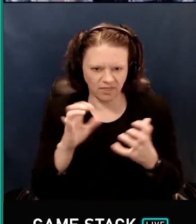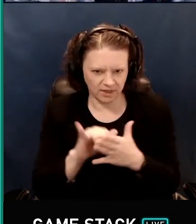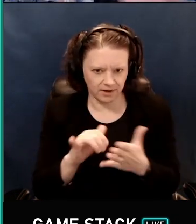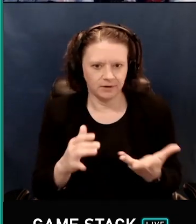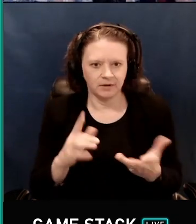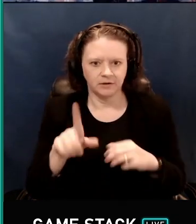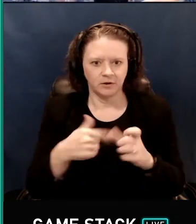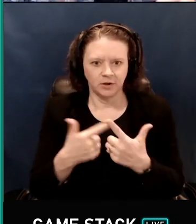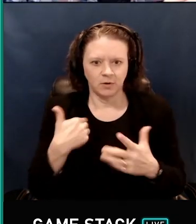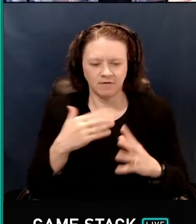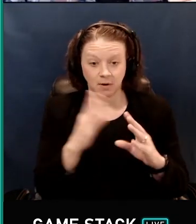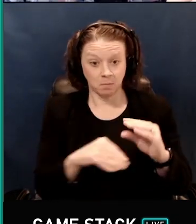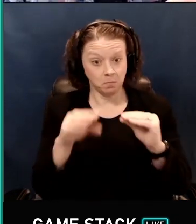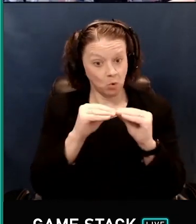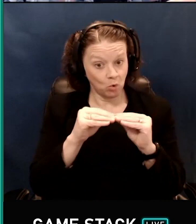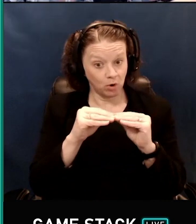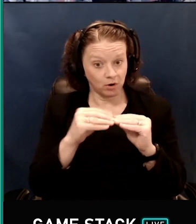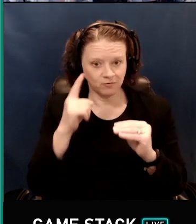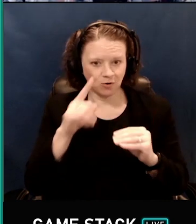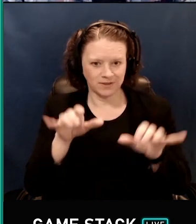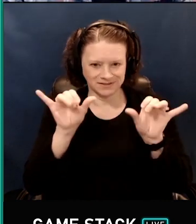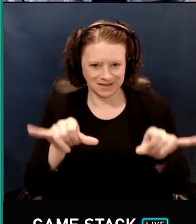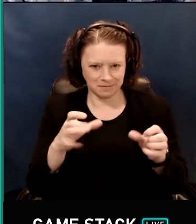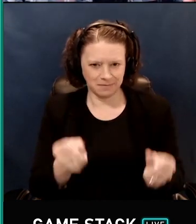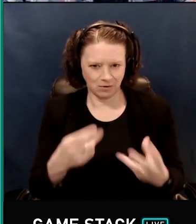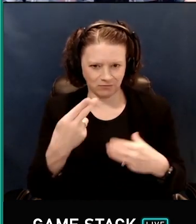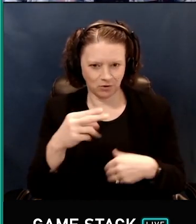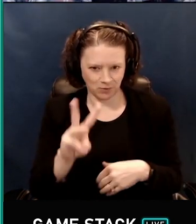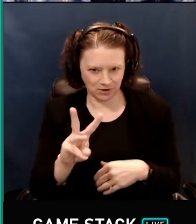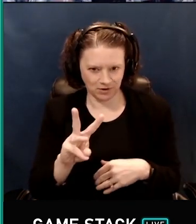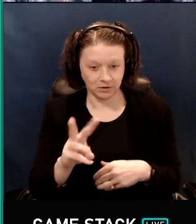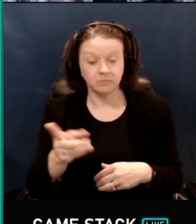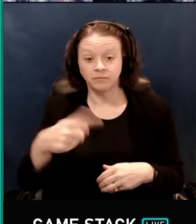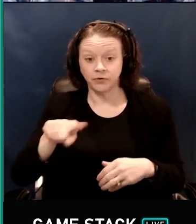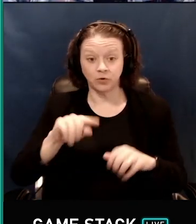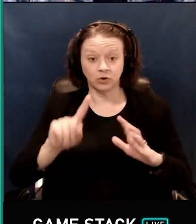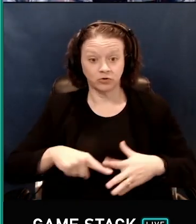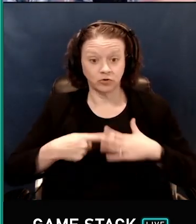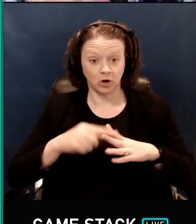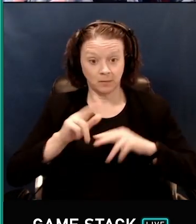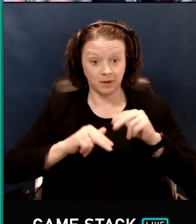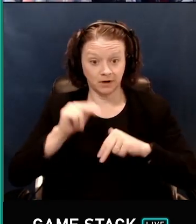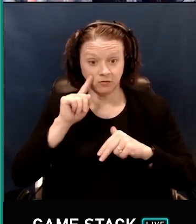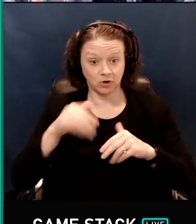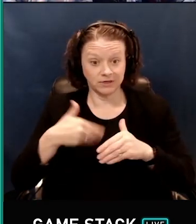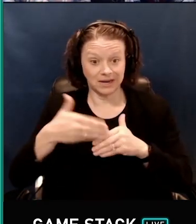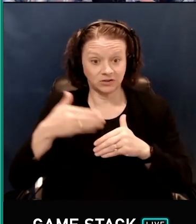And so you can start building for next gen basically right now. You should start re architecting your engines for this kind